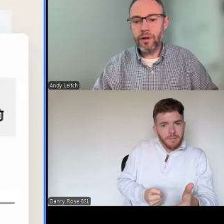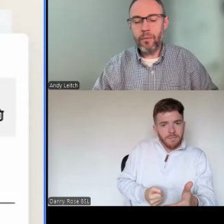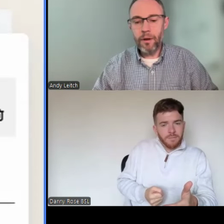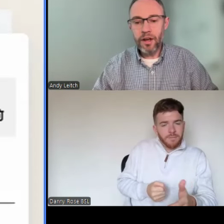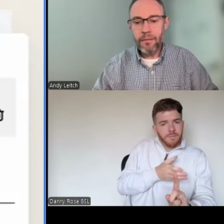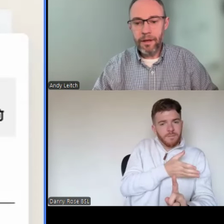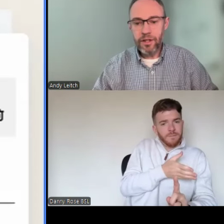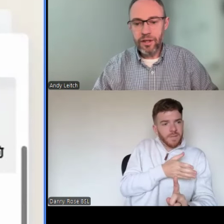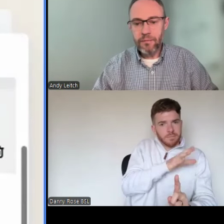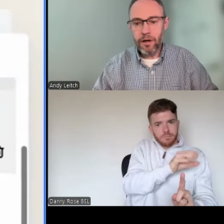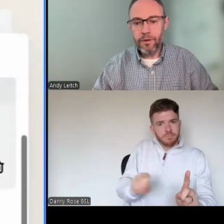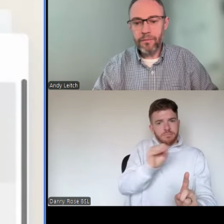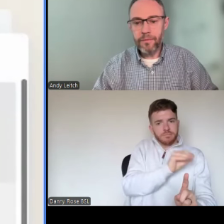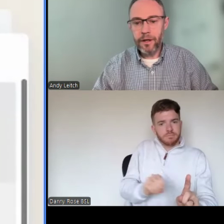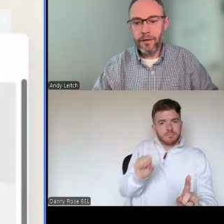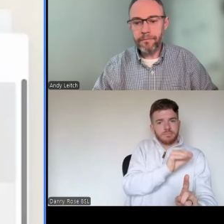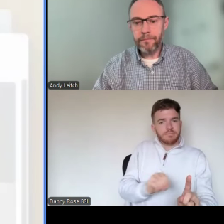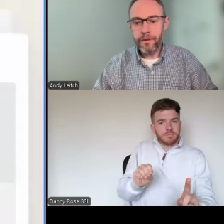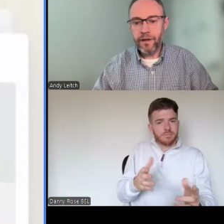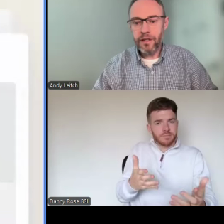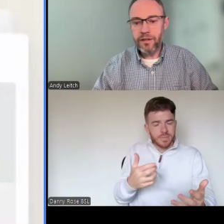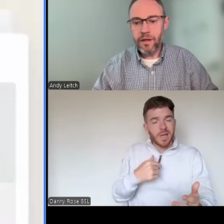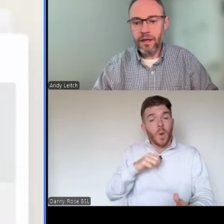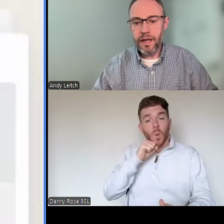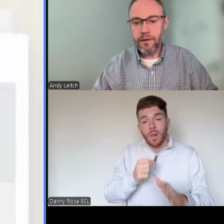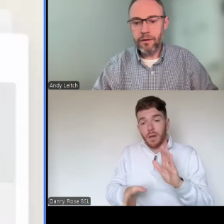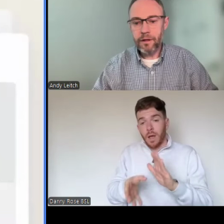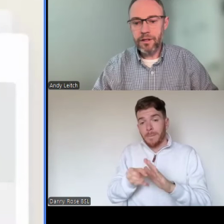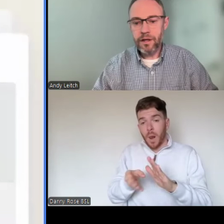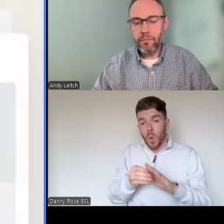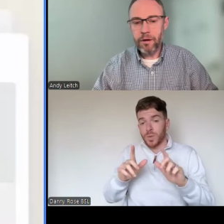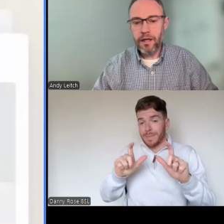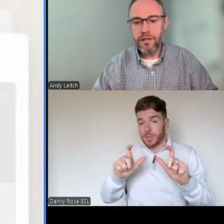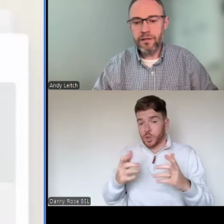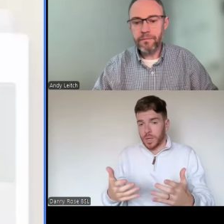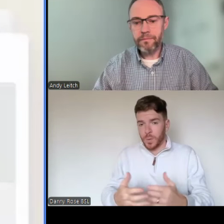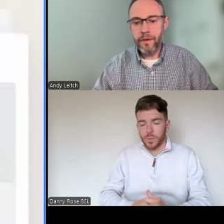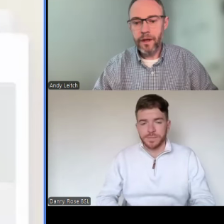I'm going to upload an image in a moment. In fact, let's do that now. Let's click Replace.